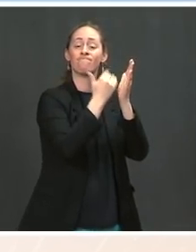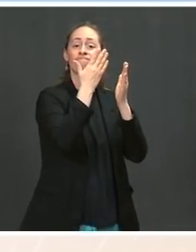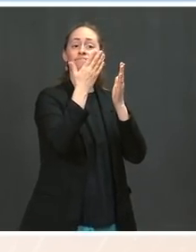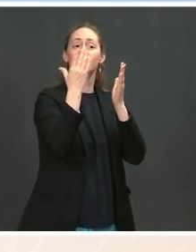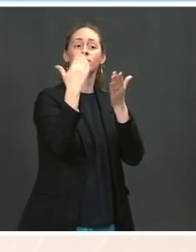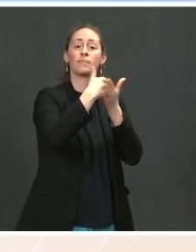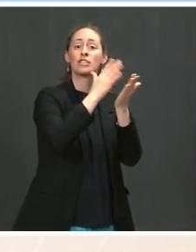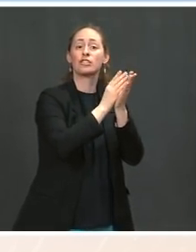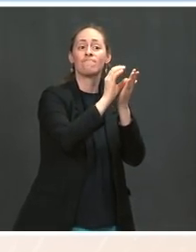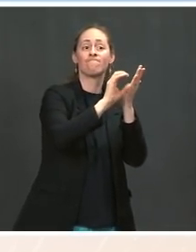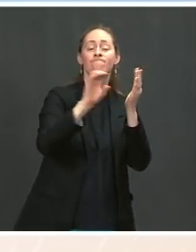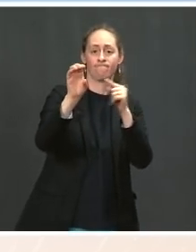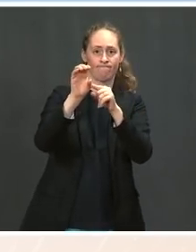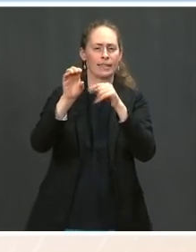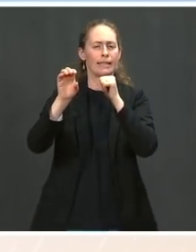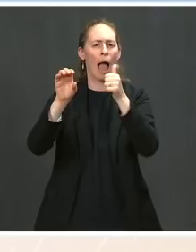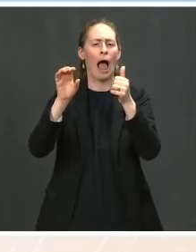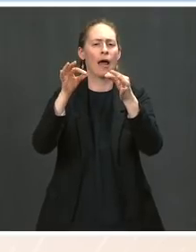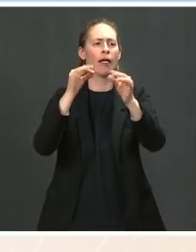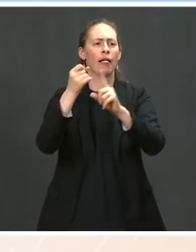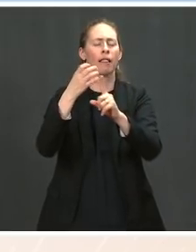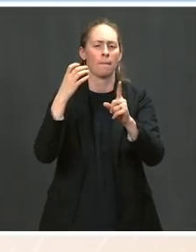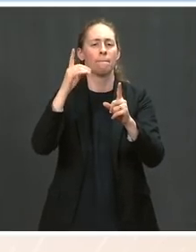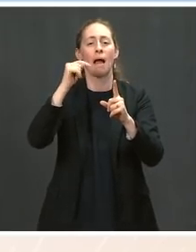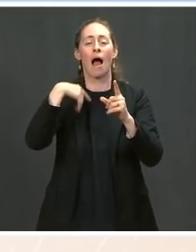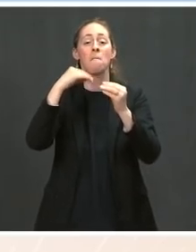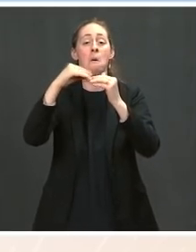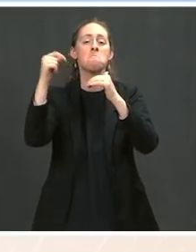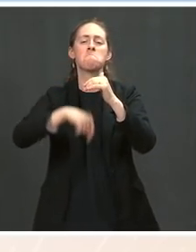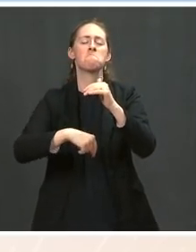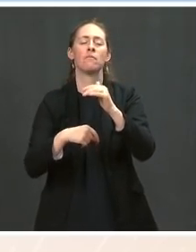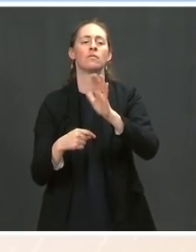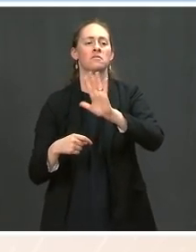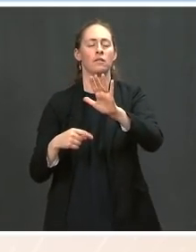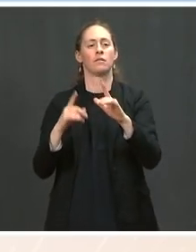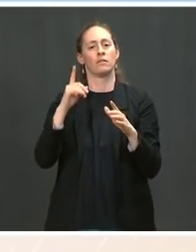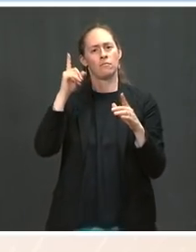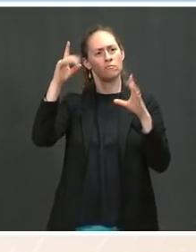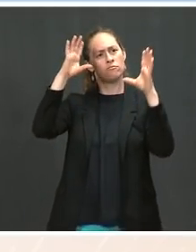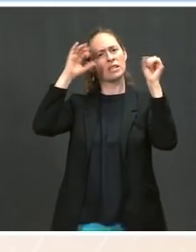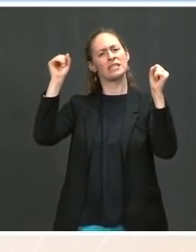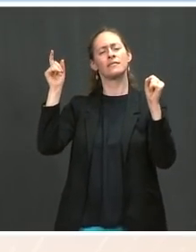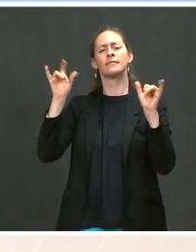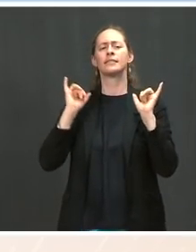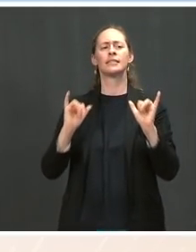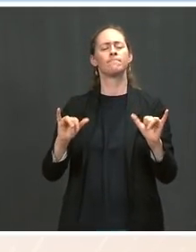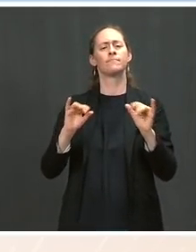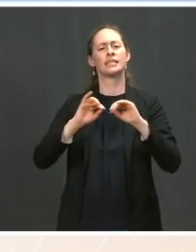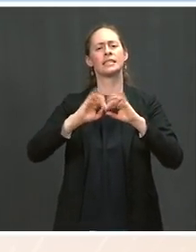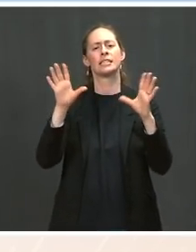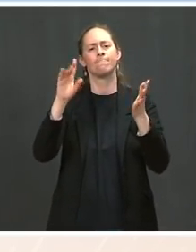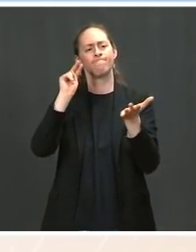or for others who are interested. You know, he has been clear and he continues to believe, to answer your question, that giving police departments